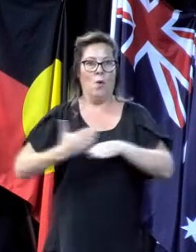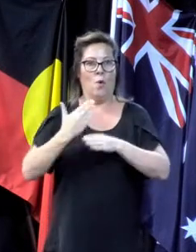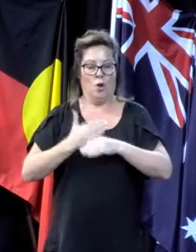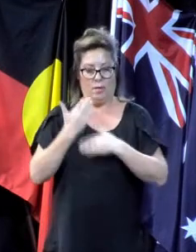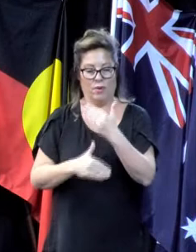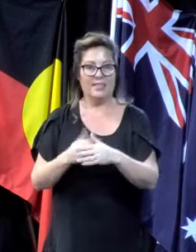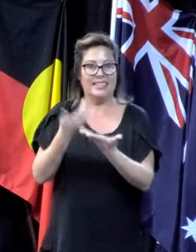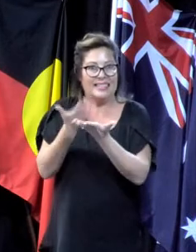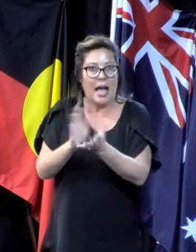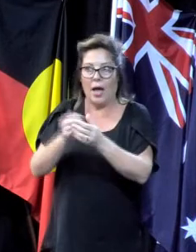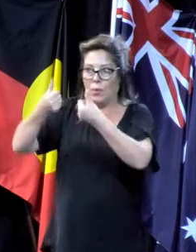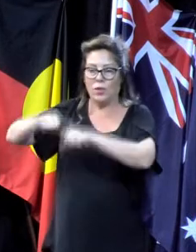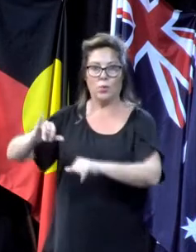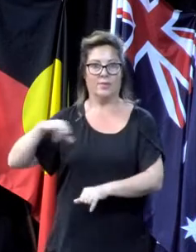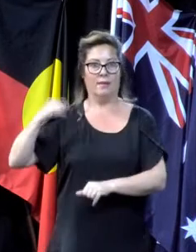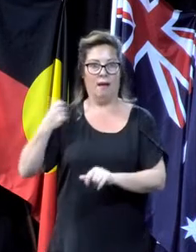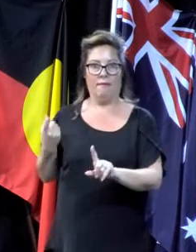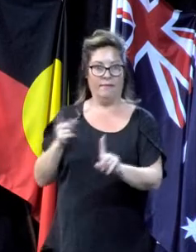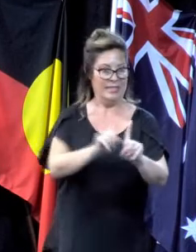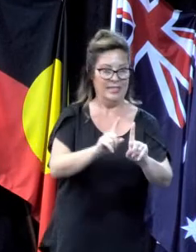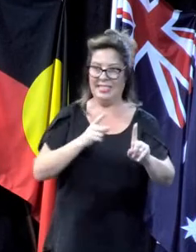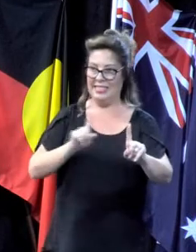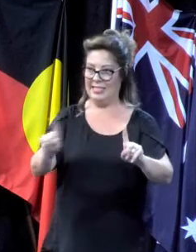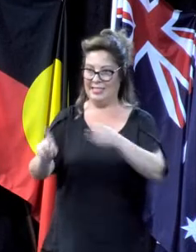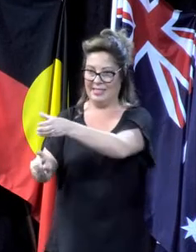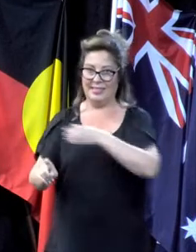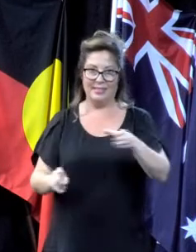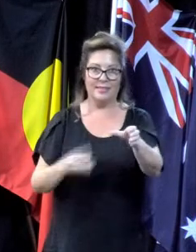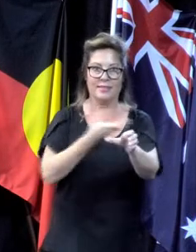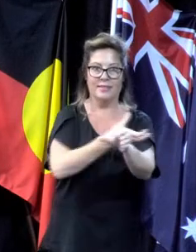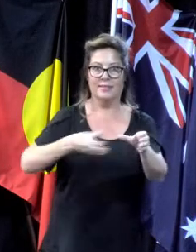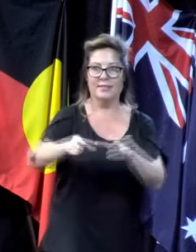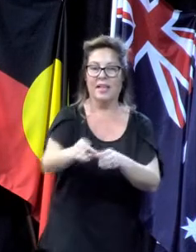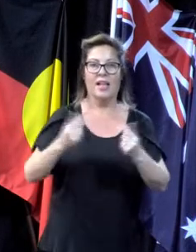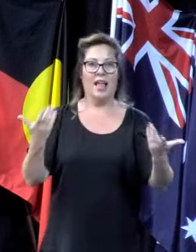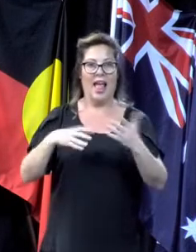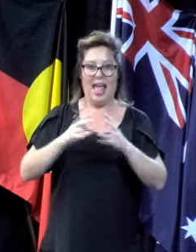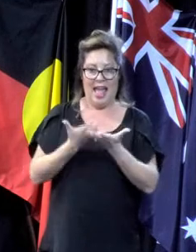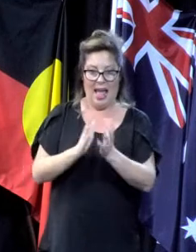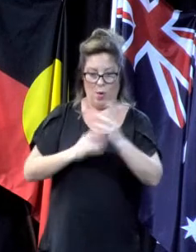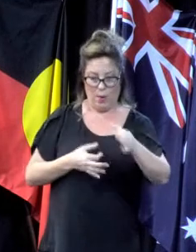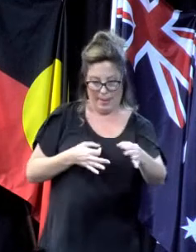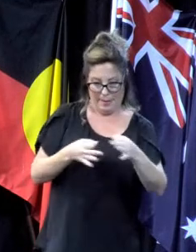the way that we planned curriculum, the sorts of strategies that we were using at those universal levels,